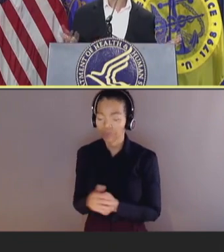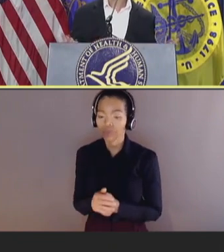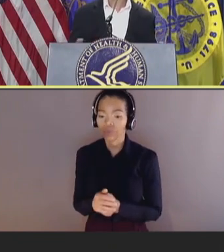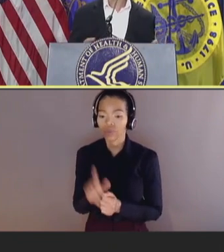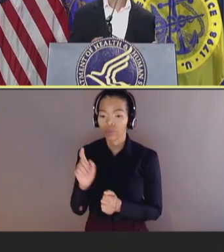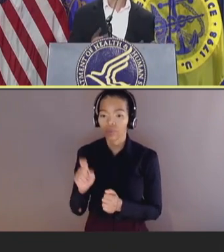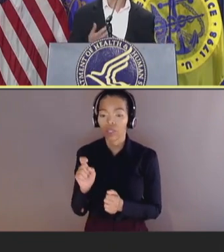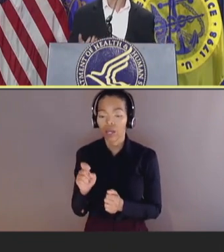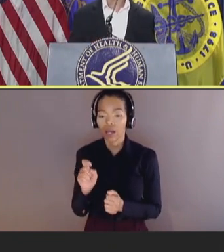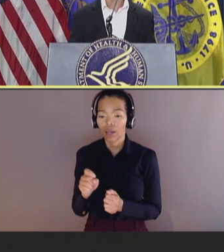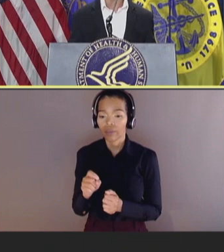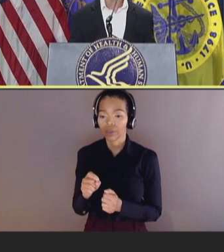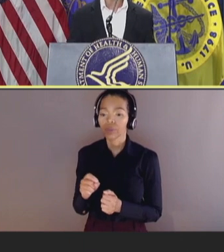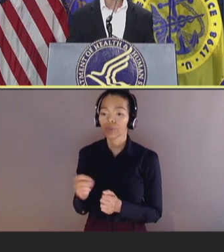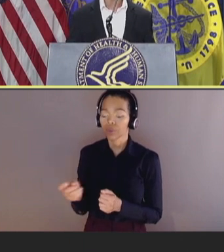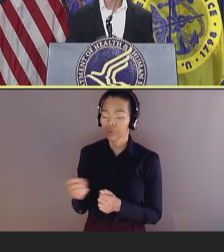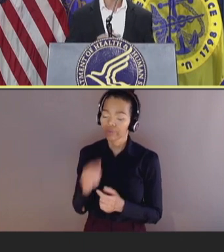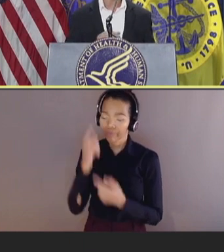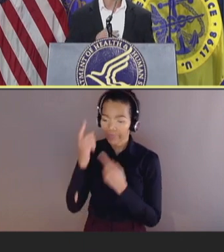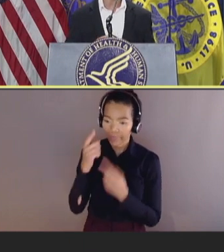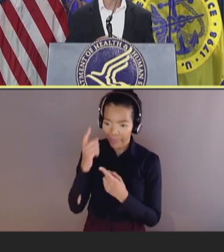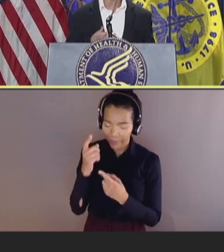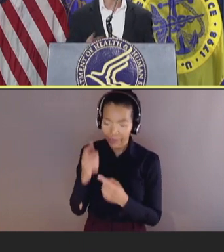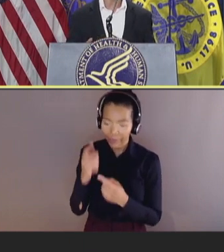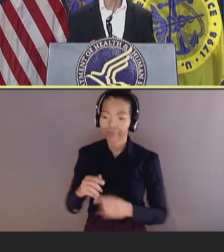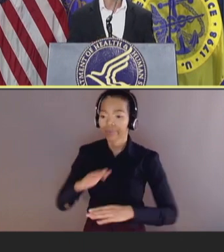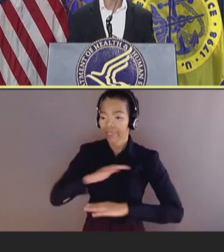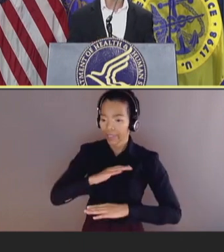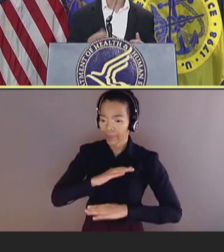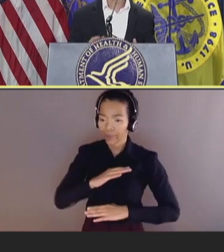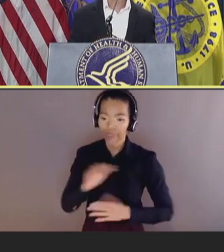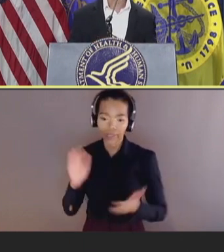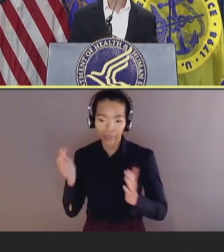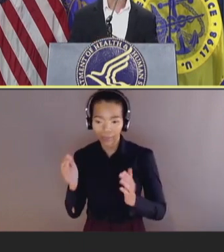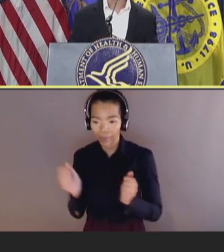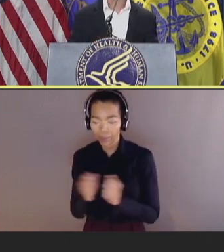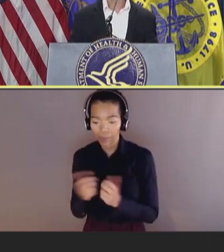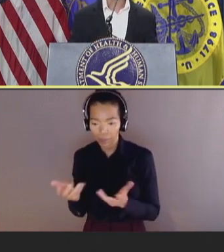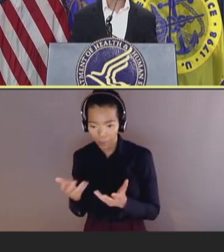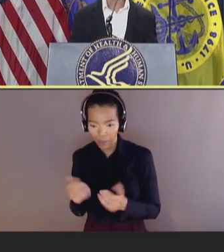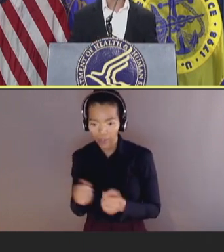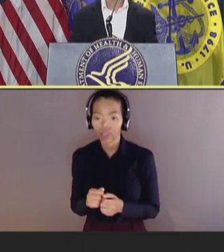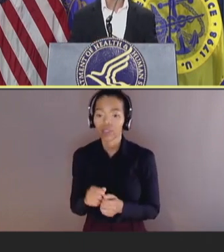adequacy with something. And what we chose to assess it with is the Medicare Part B fee for